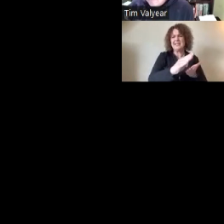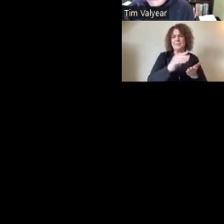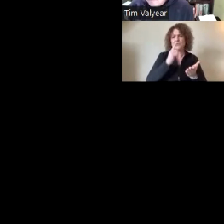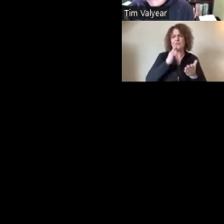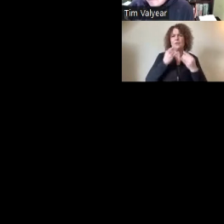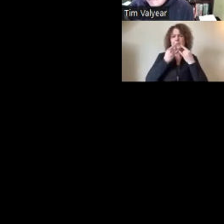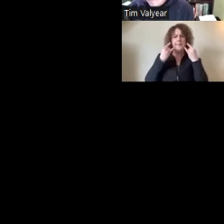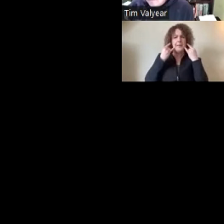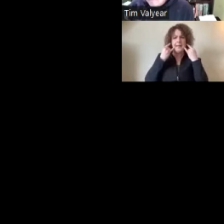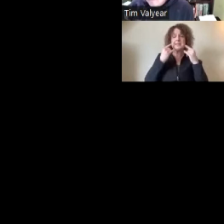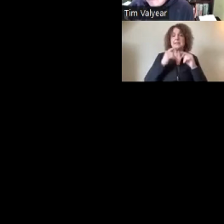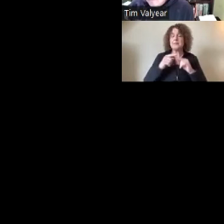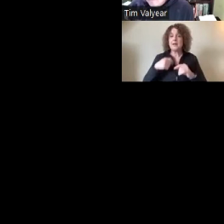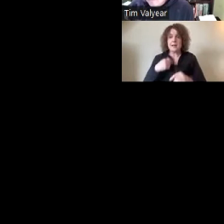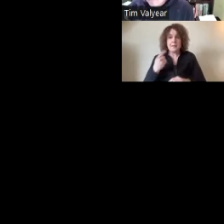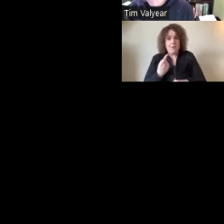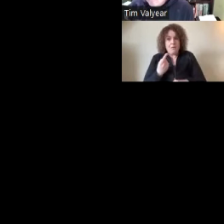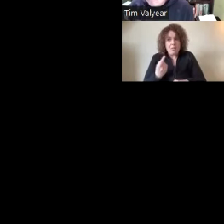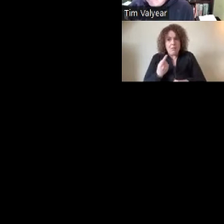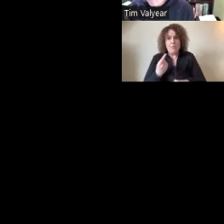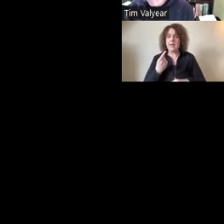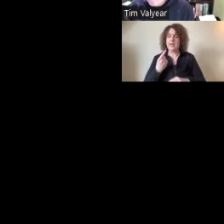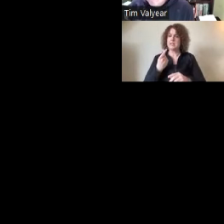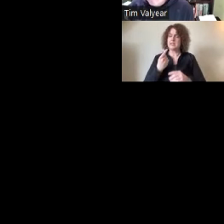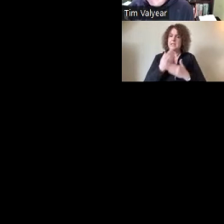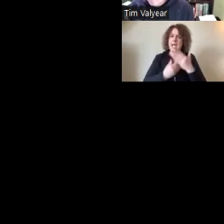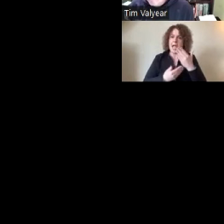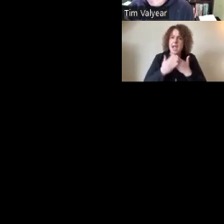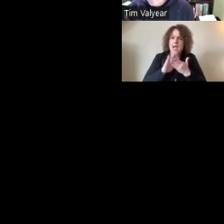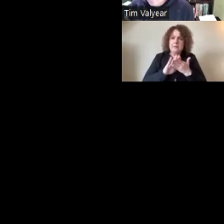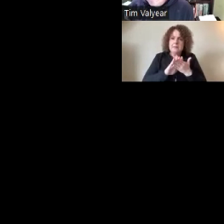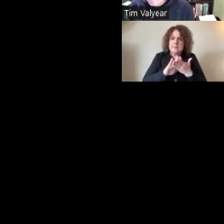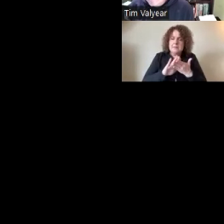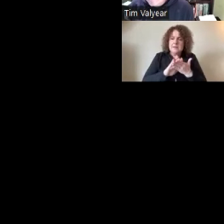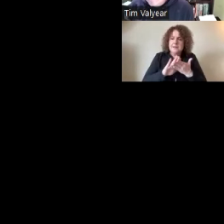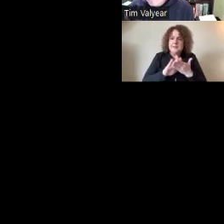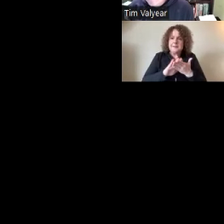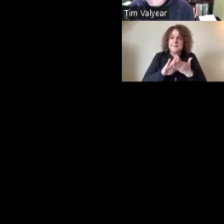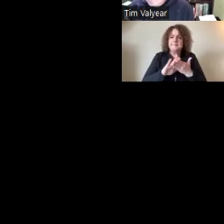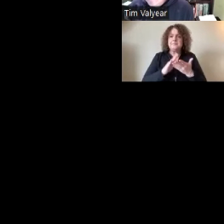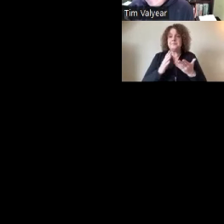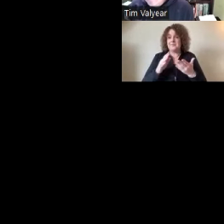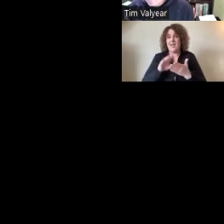. But I wear a face shield. I have gotten a doctor's